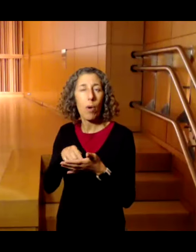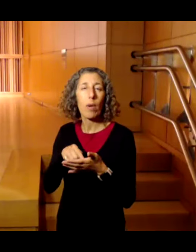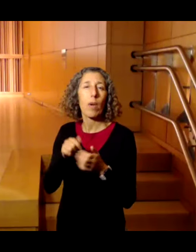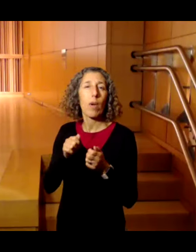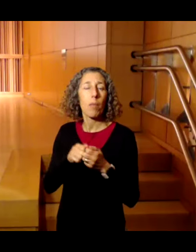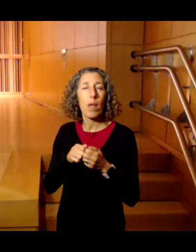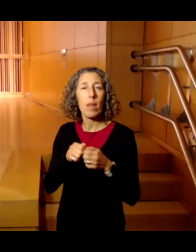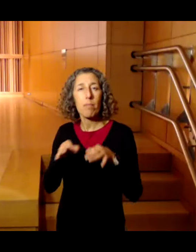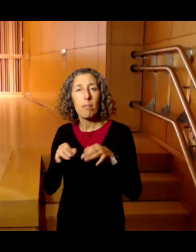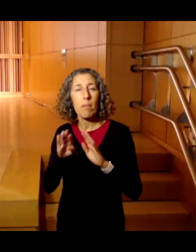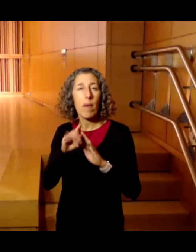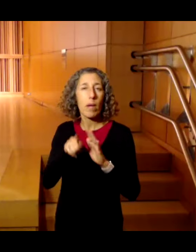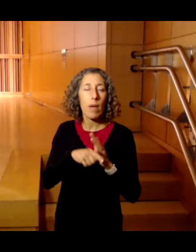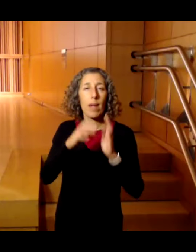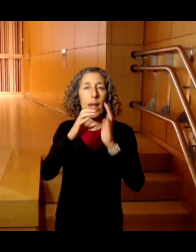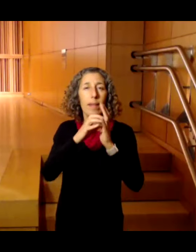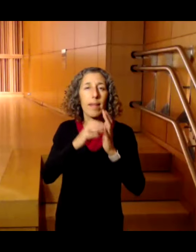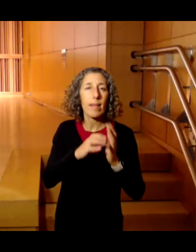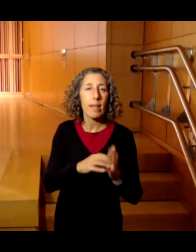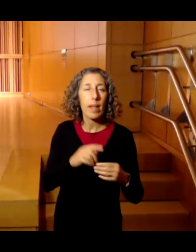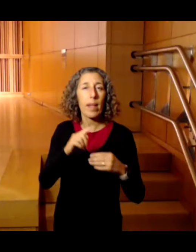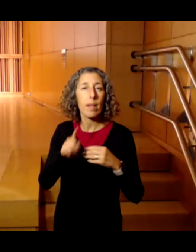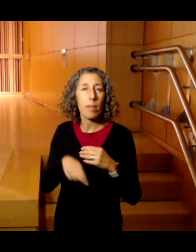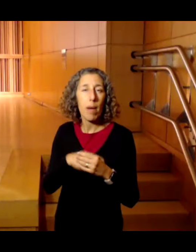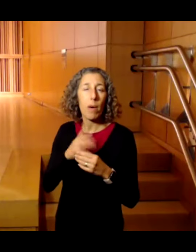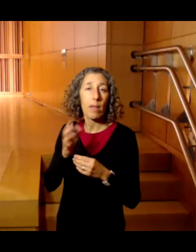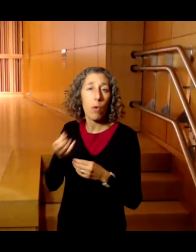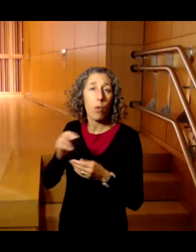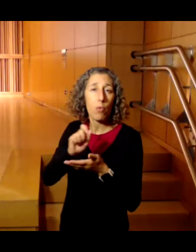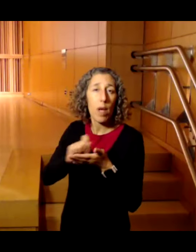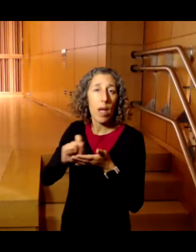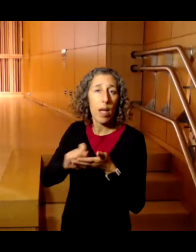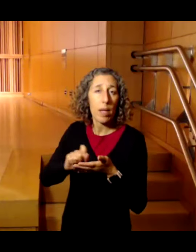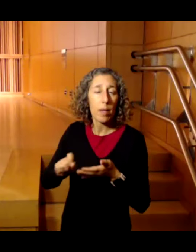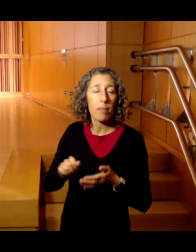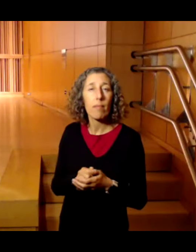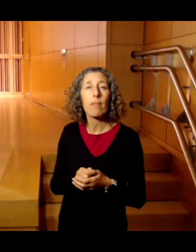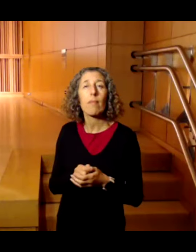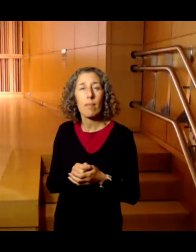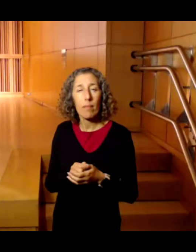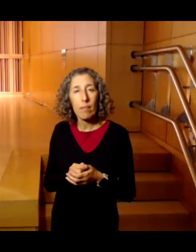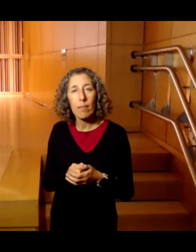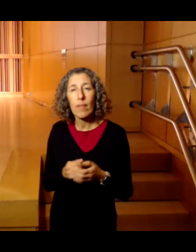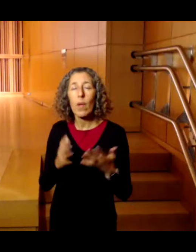about Essex in its own right. It exemplifies so many aspects of Robert's brilliance.